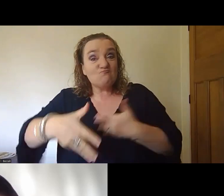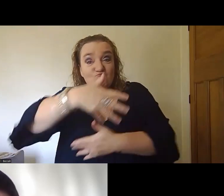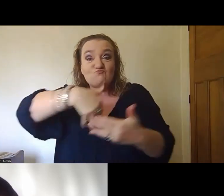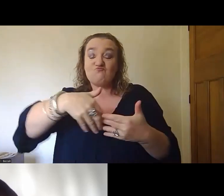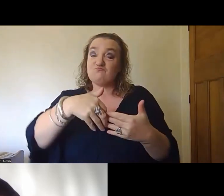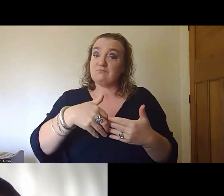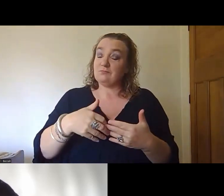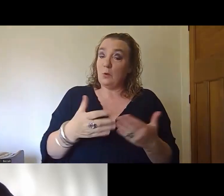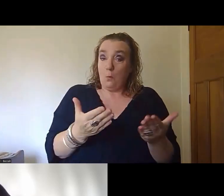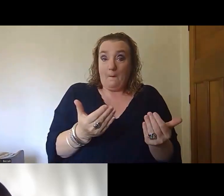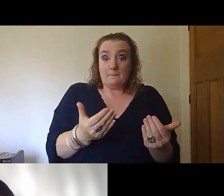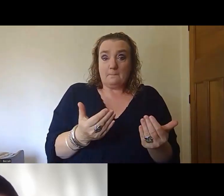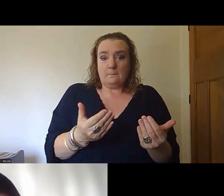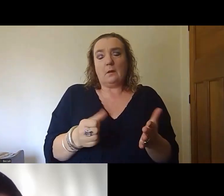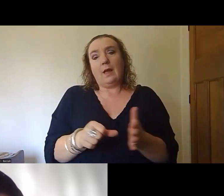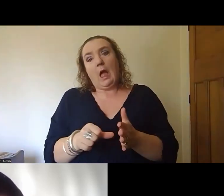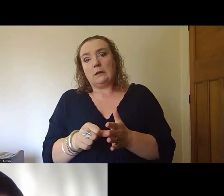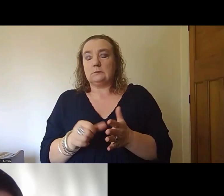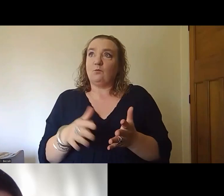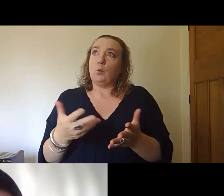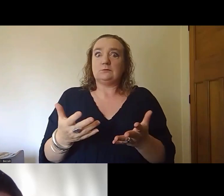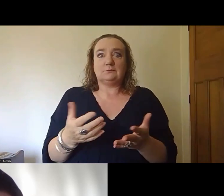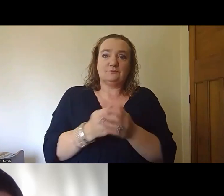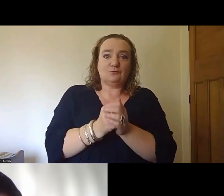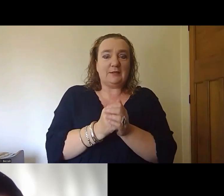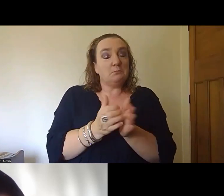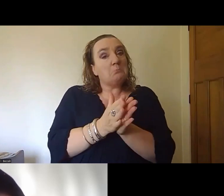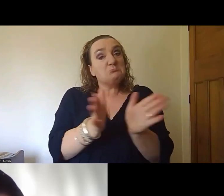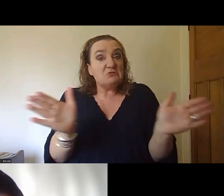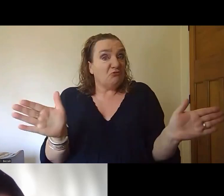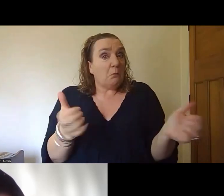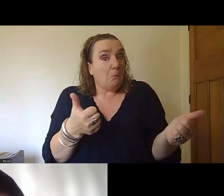You know, obviously it's difficult to make friends, but in the grand scheme of things, you know,